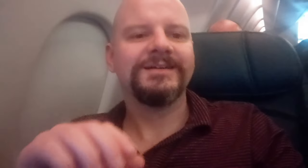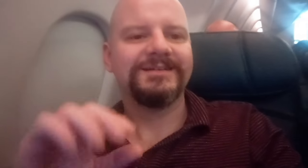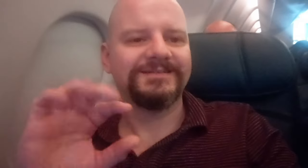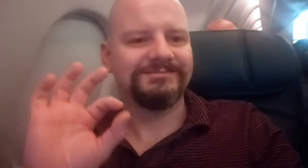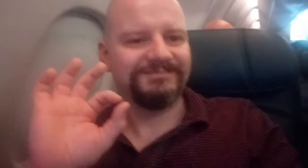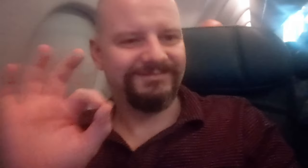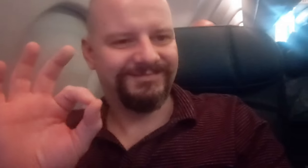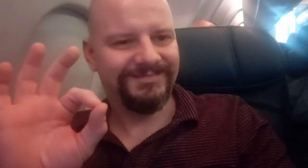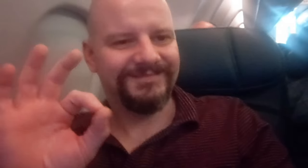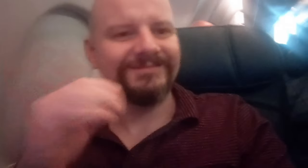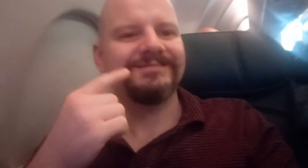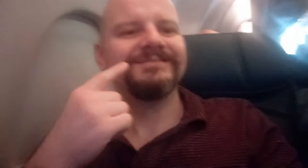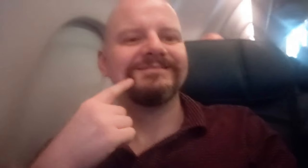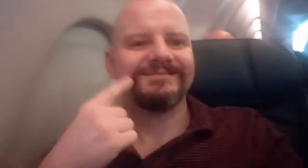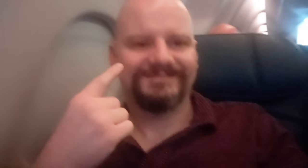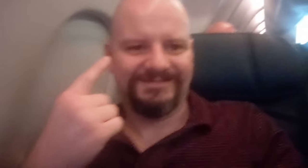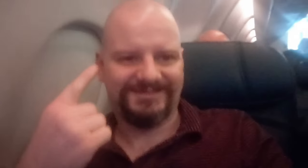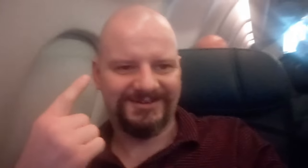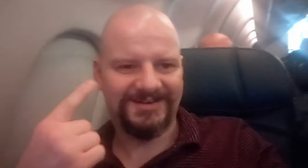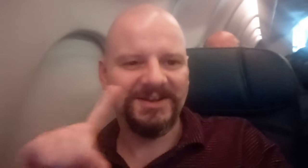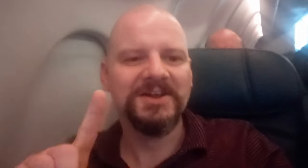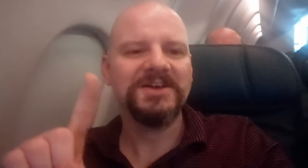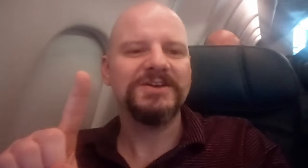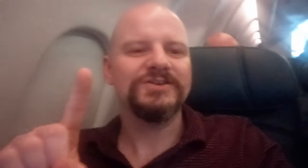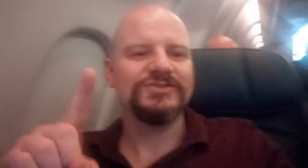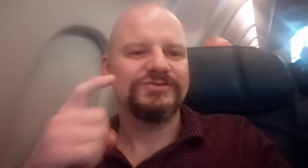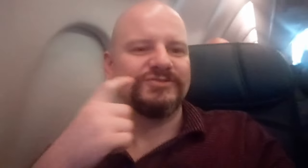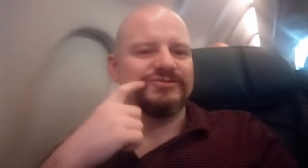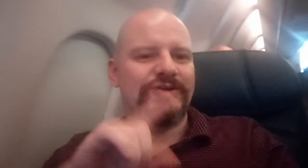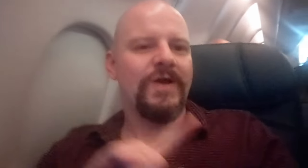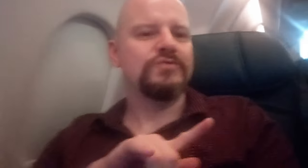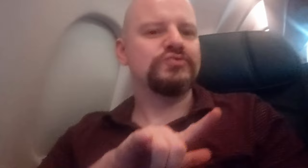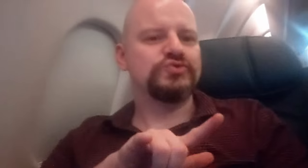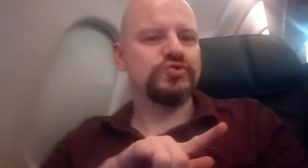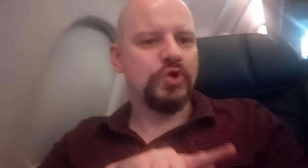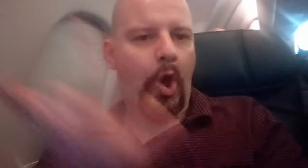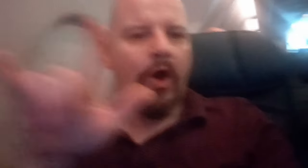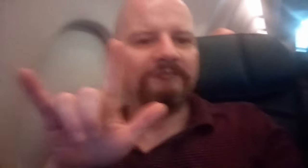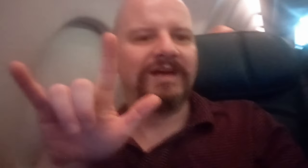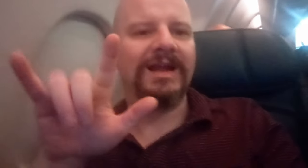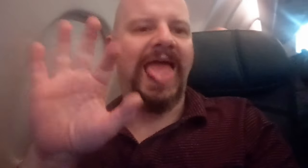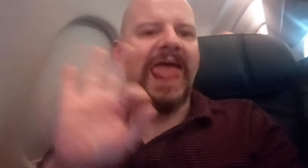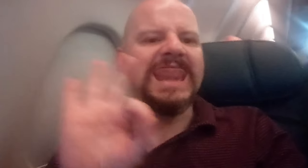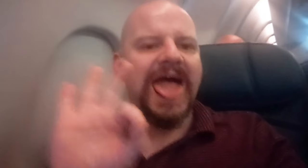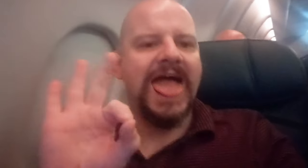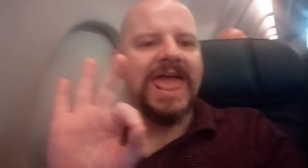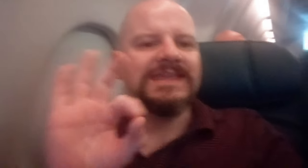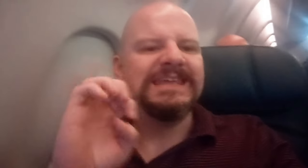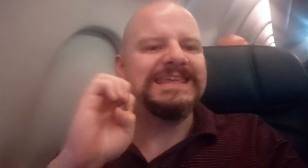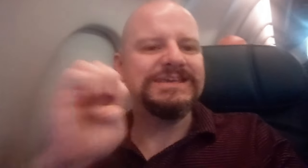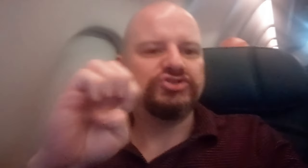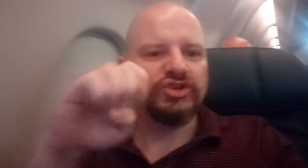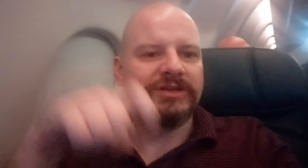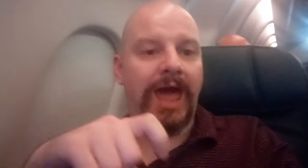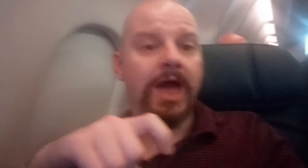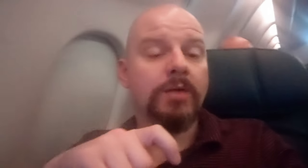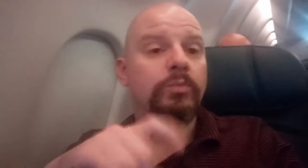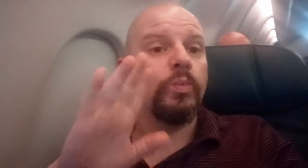Hey, at last. We just took off. We just took off at 9 o'clock Eastern time.